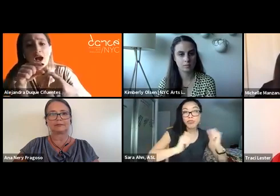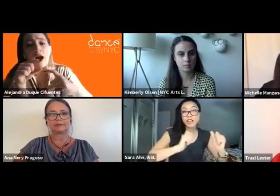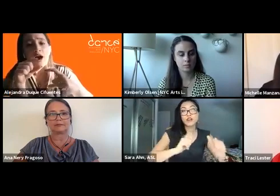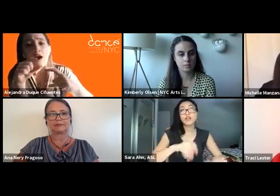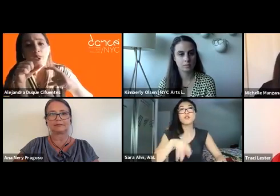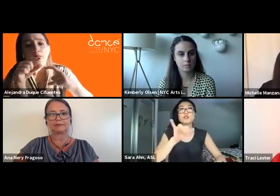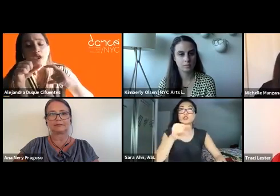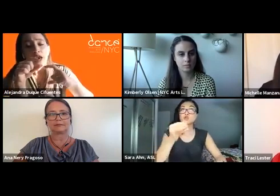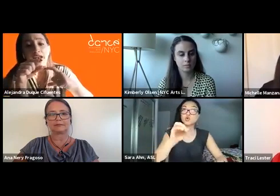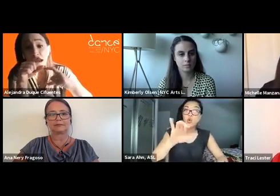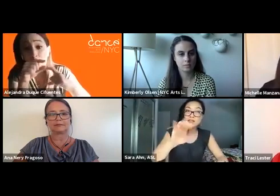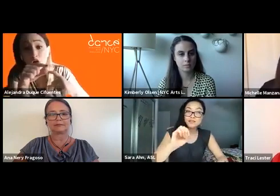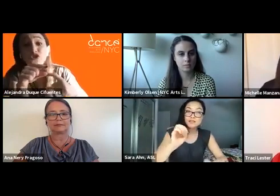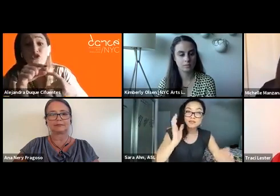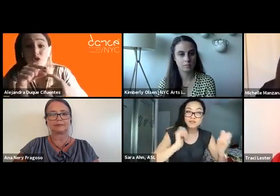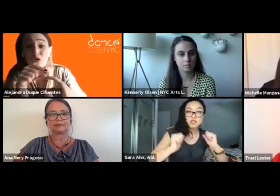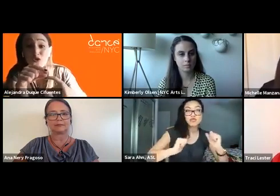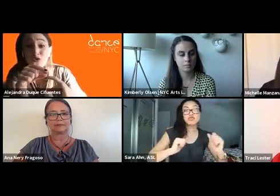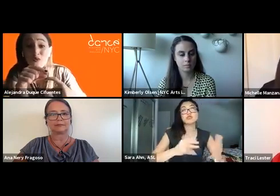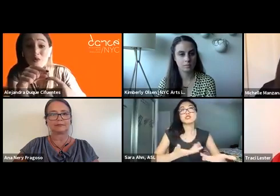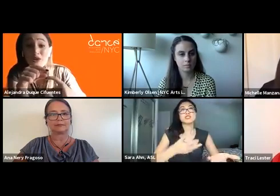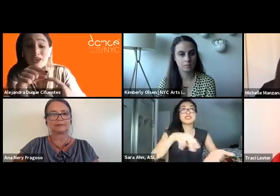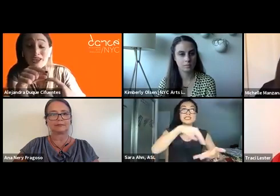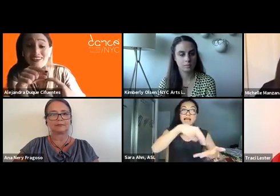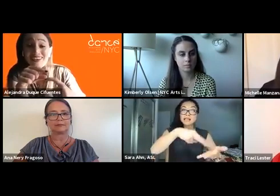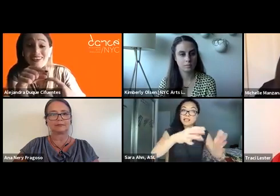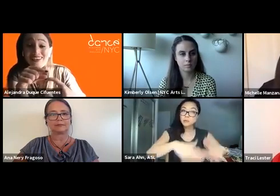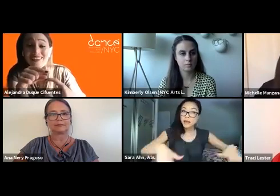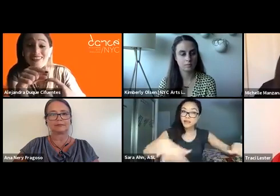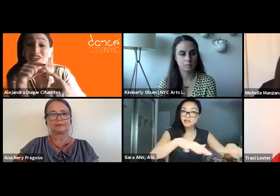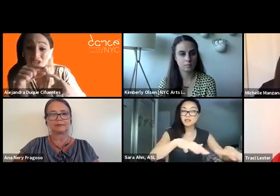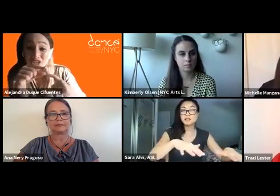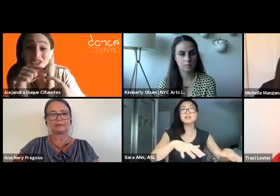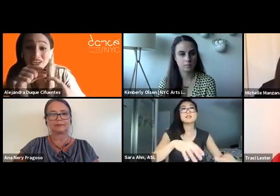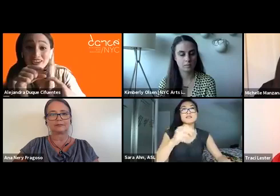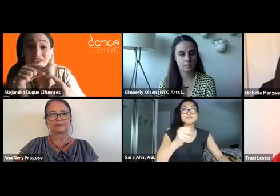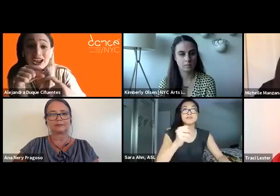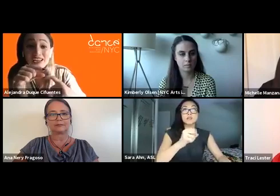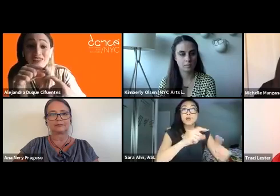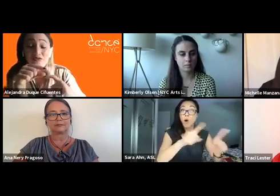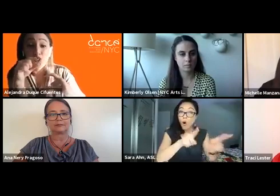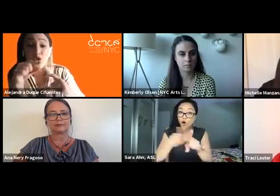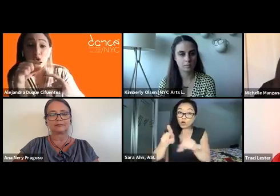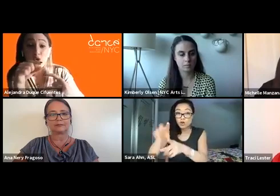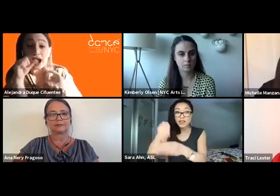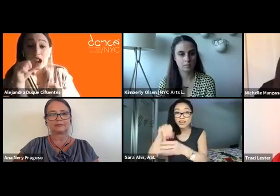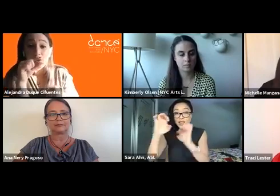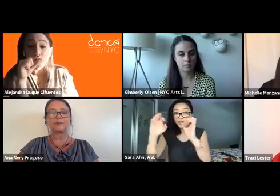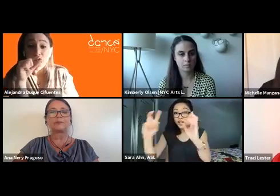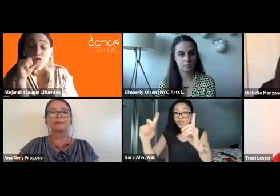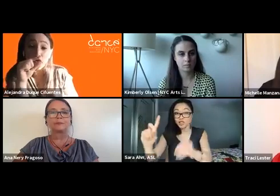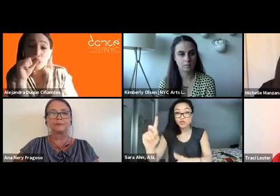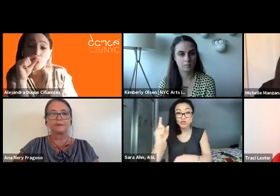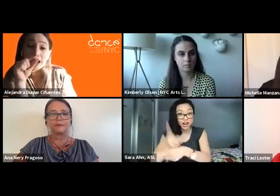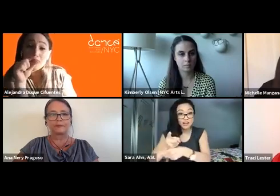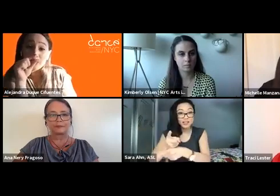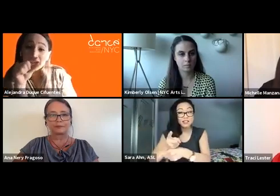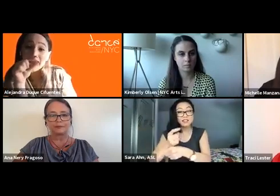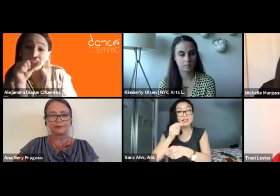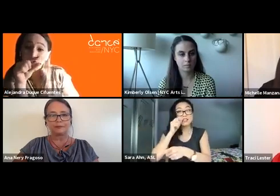creating new and new stuff acknowledging that art is not the moment of consumption, but